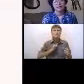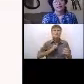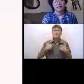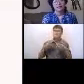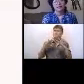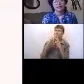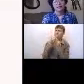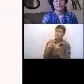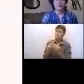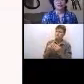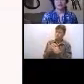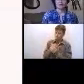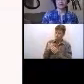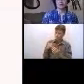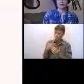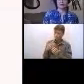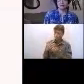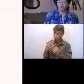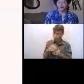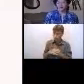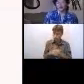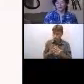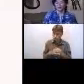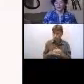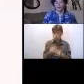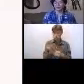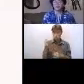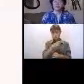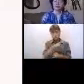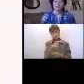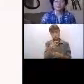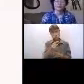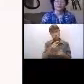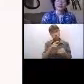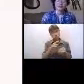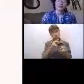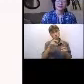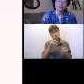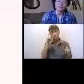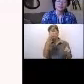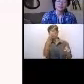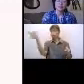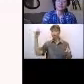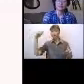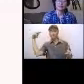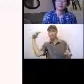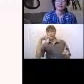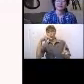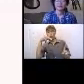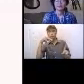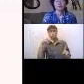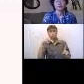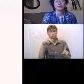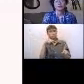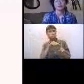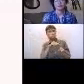who are, who are seen as white. And so, with that comes certain privileges, comes a certain